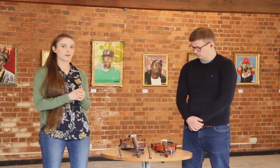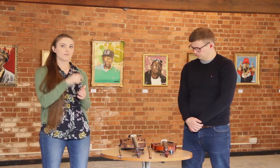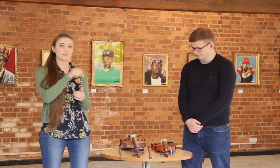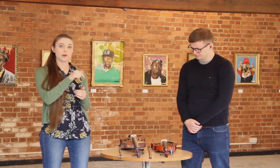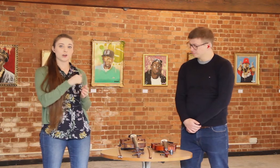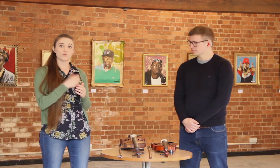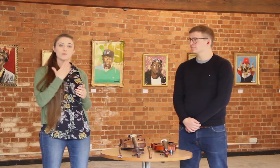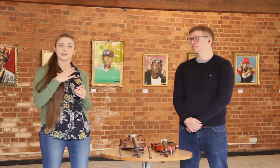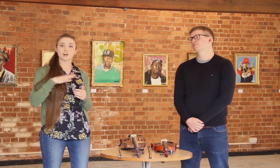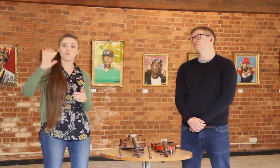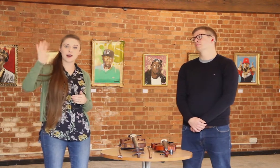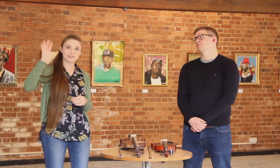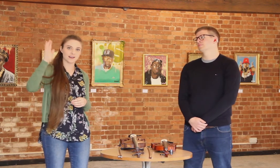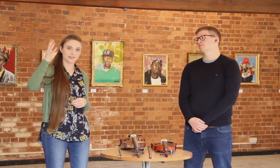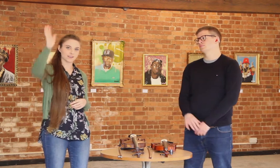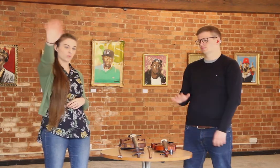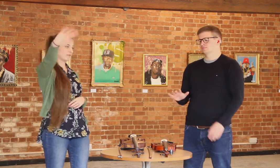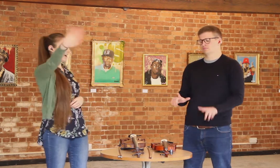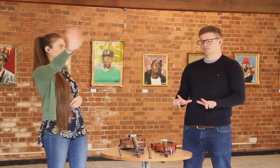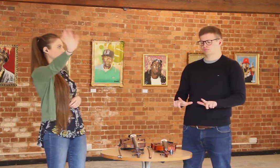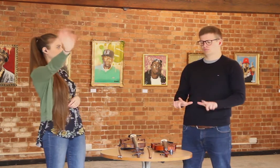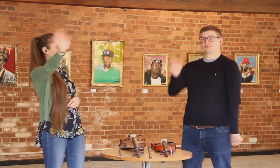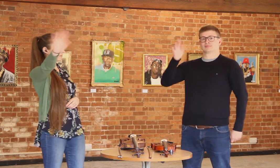For the bow, we need our right hand Can you wave your right hand?